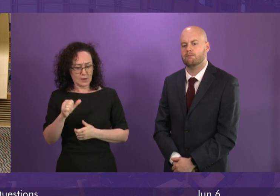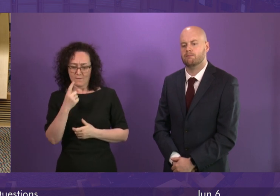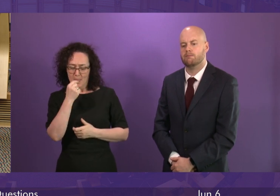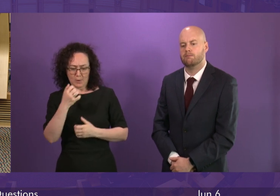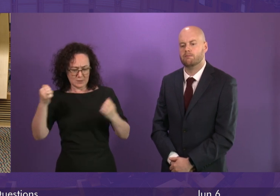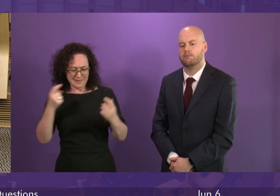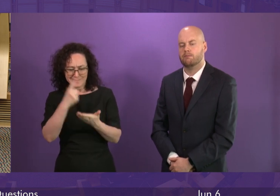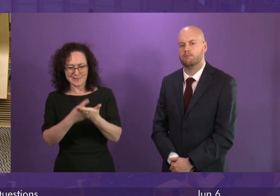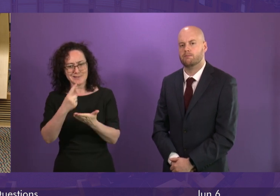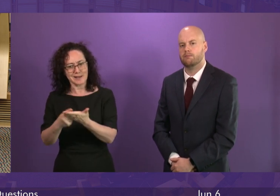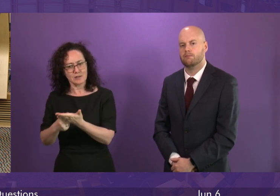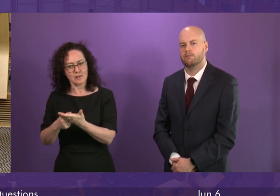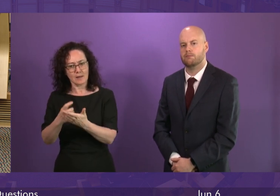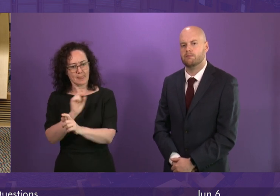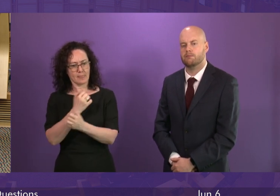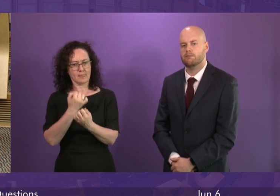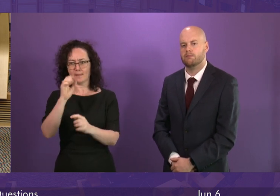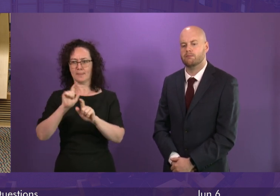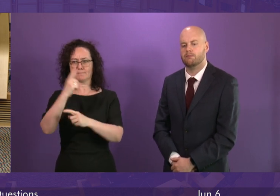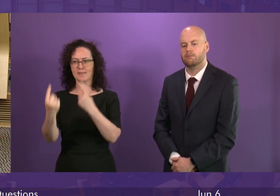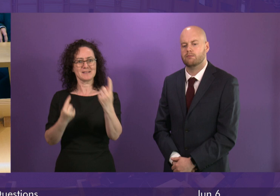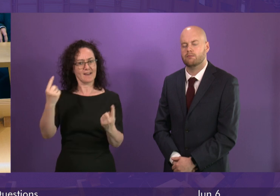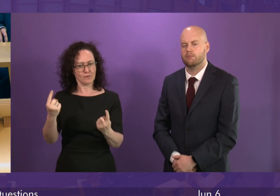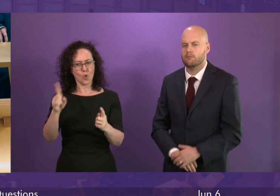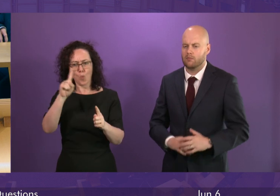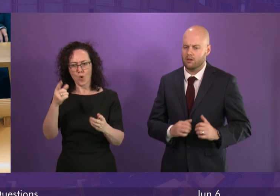how the curriculum should be delivered. That is what I believe in. [Interruption.] The